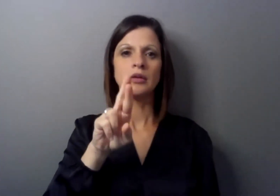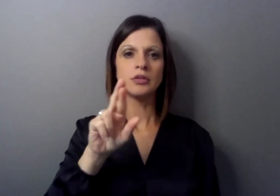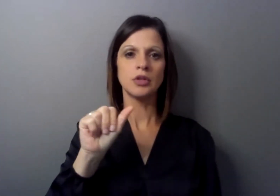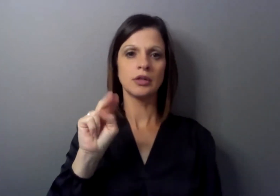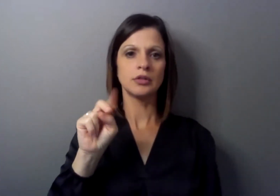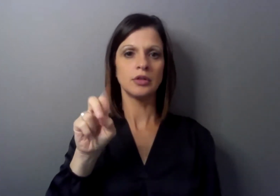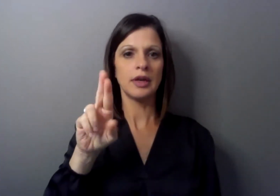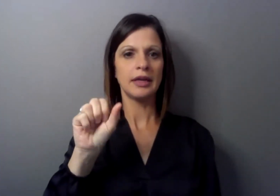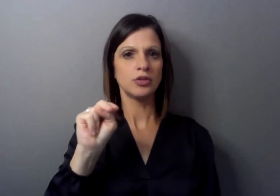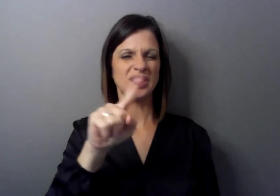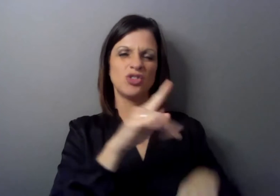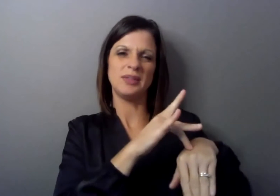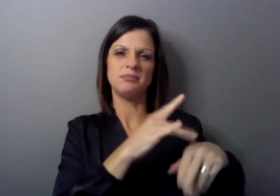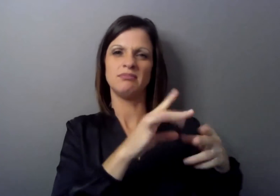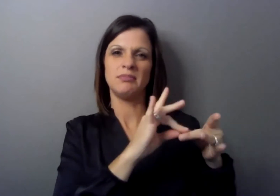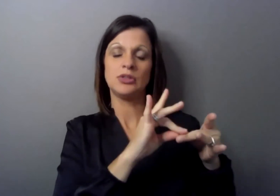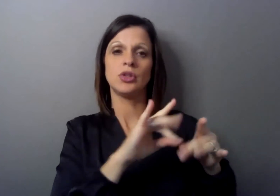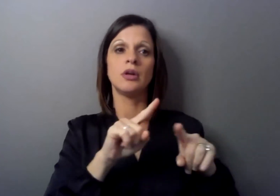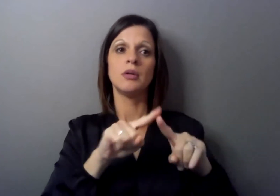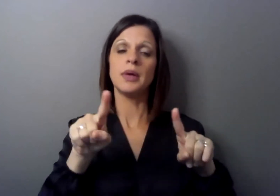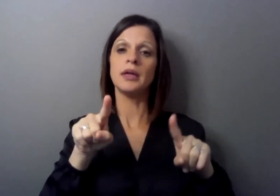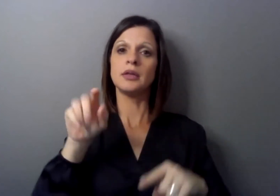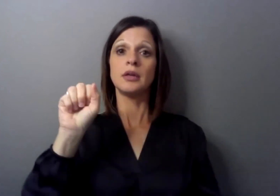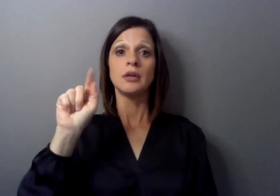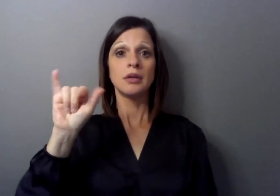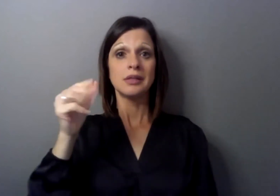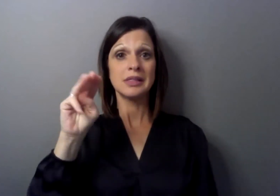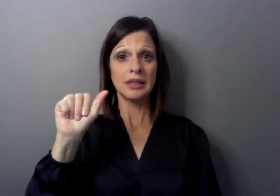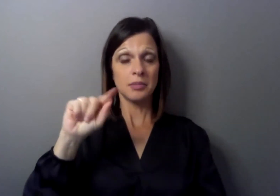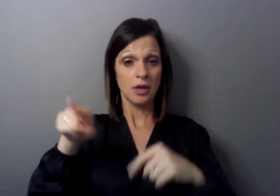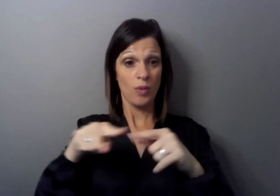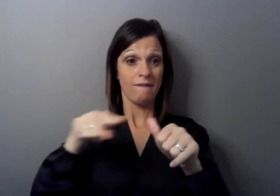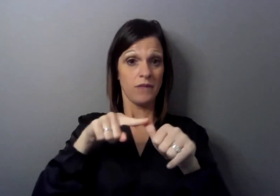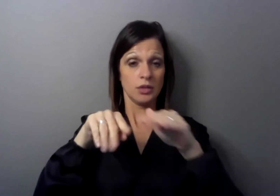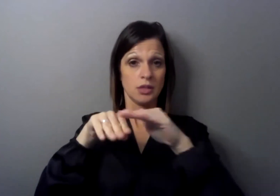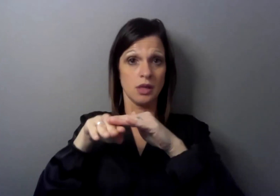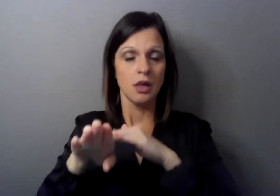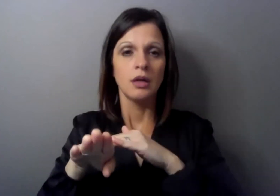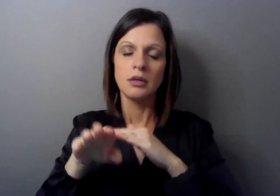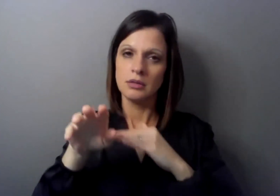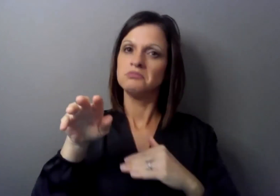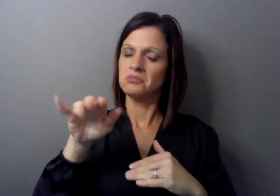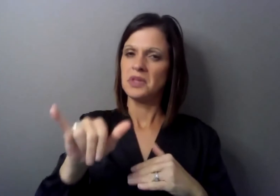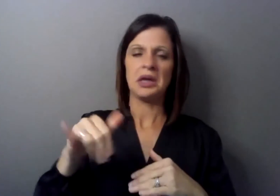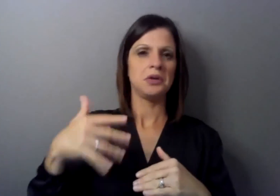stigma, even when I first walked into the door. That was a big thing for me. There was a couple of times I went into a clinic